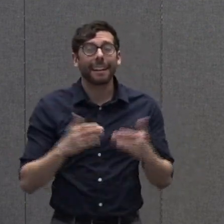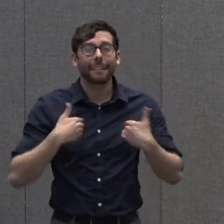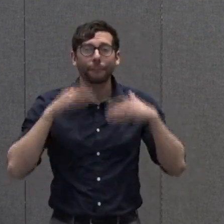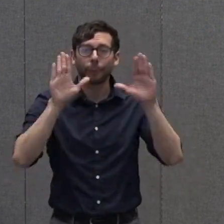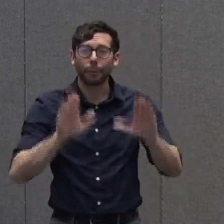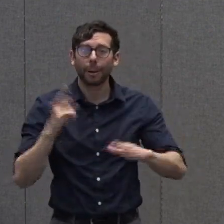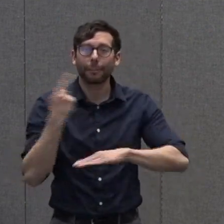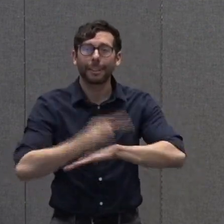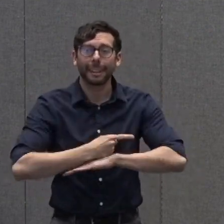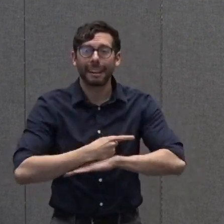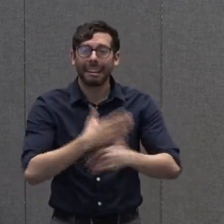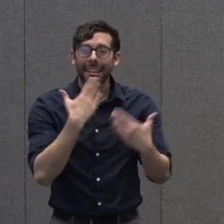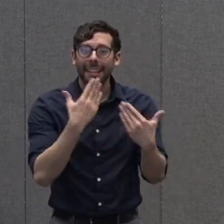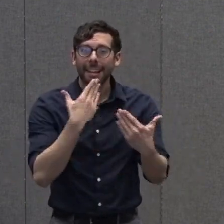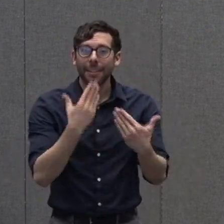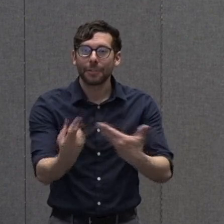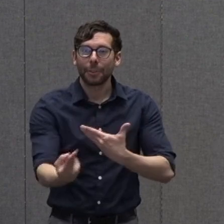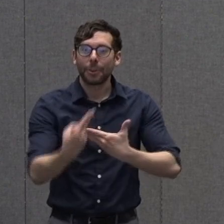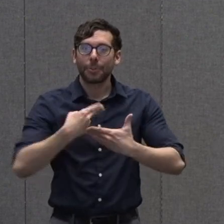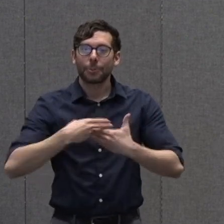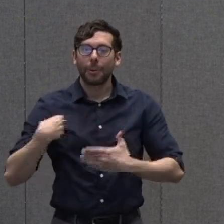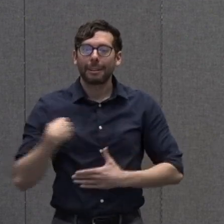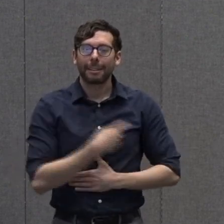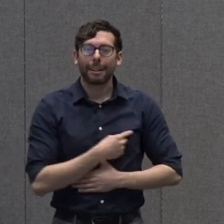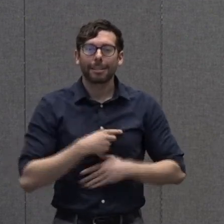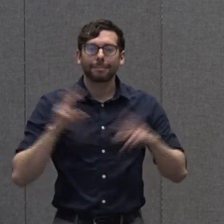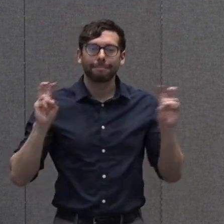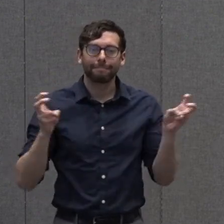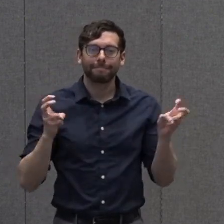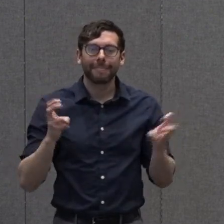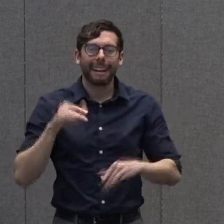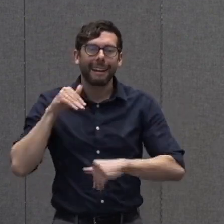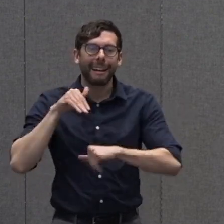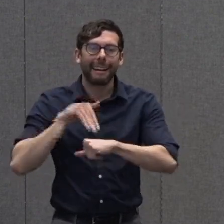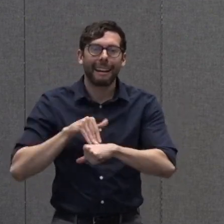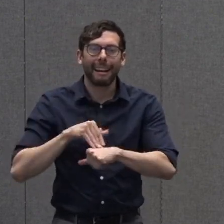And thanks for joining us, At Home With APS, and we'll see you again in our next segment.